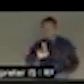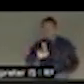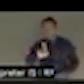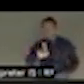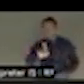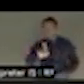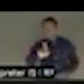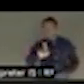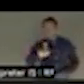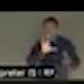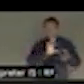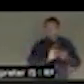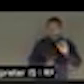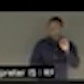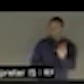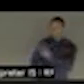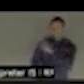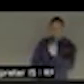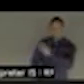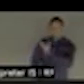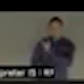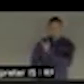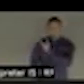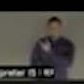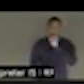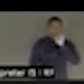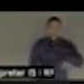the PowerPoint presentations, that everything that we